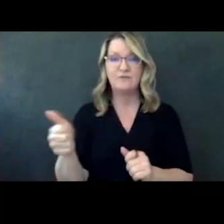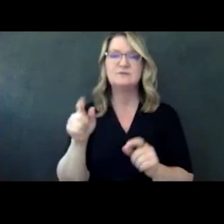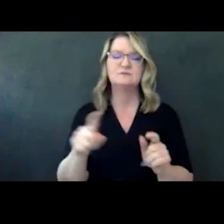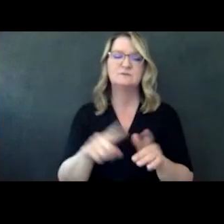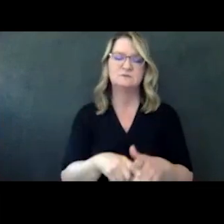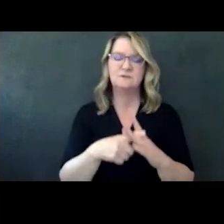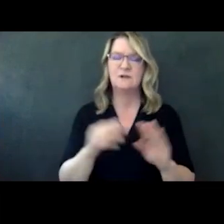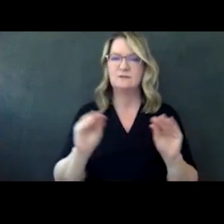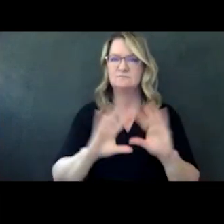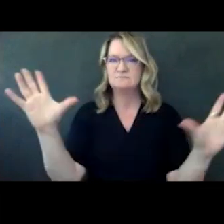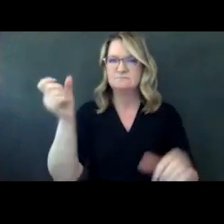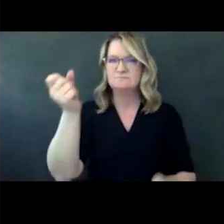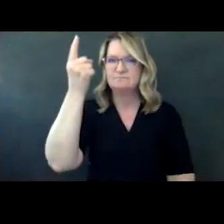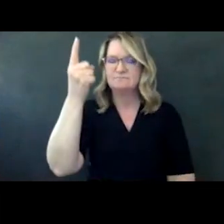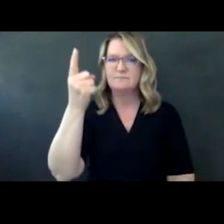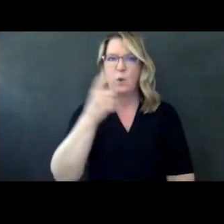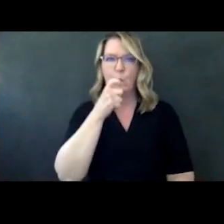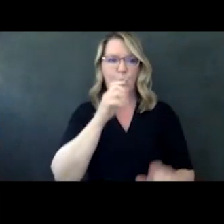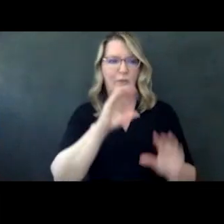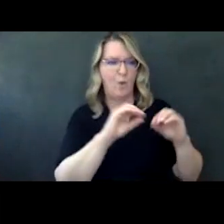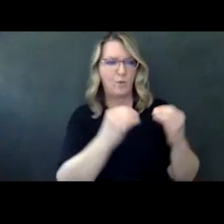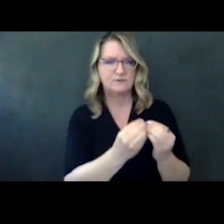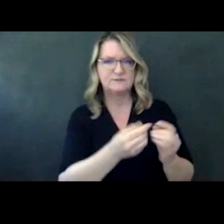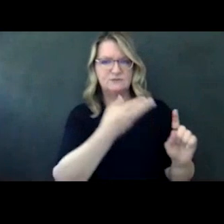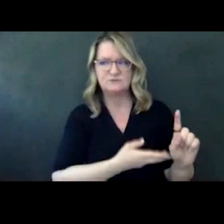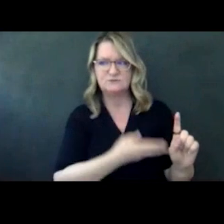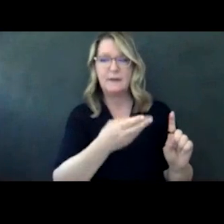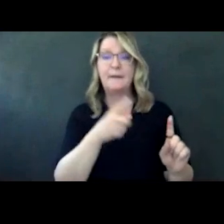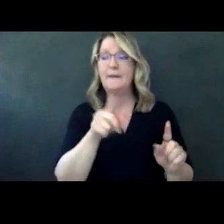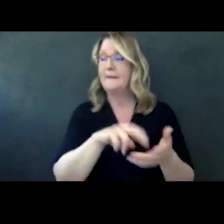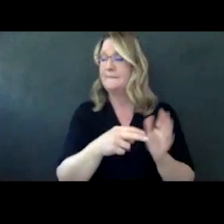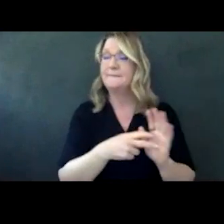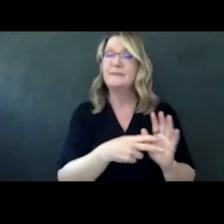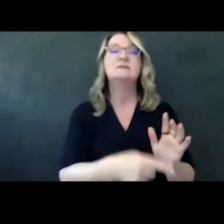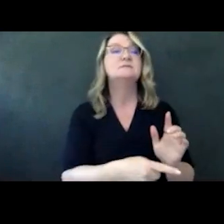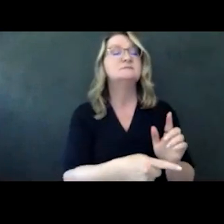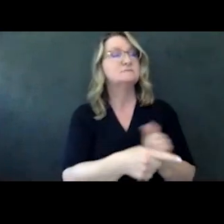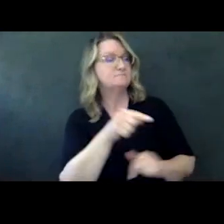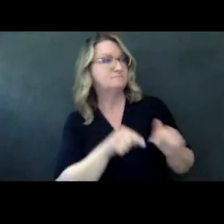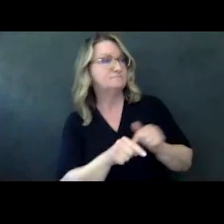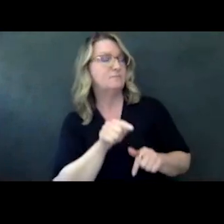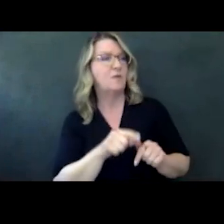understanding of ourselves. This means taking a step back and asking, "What makes your program